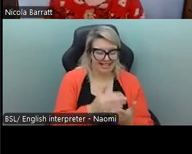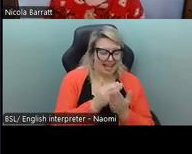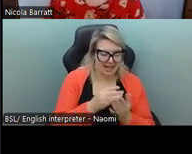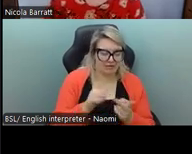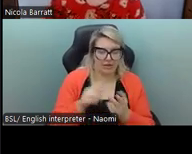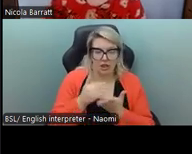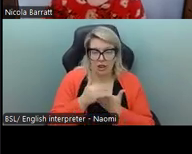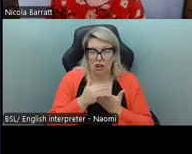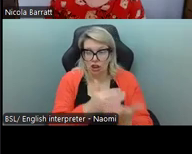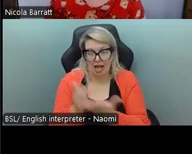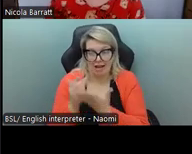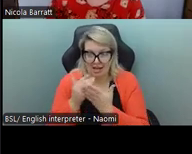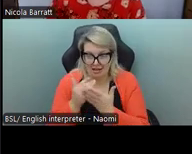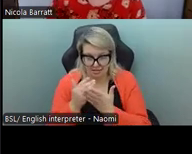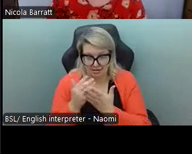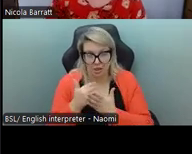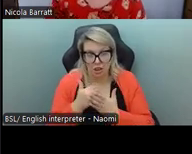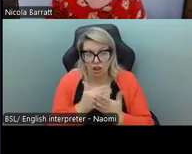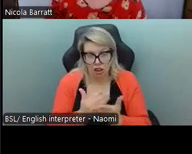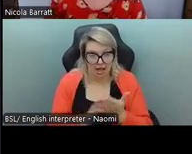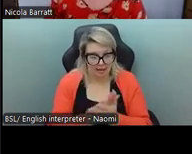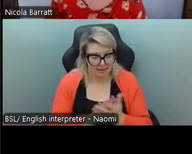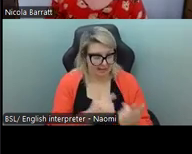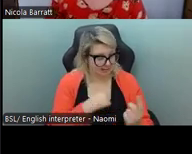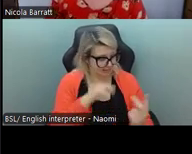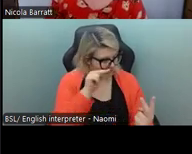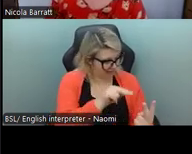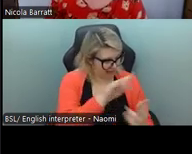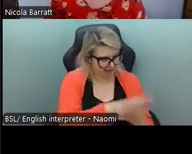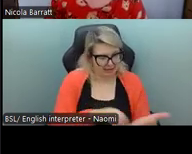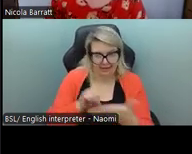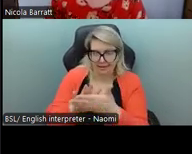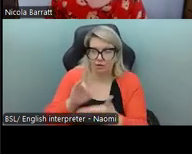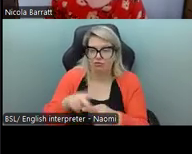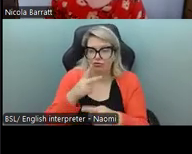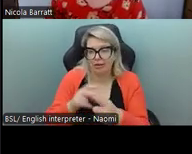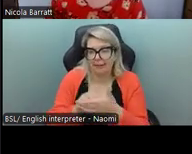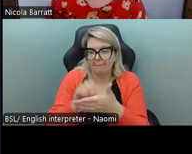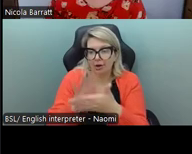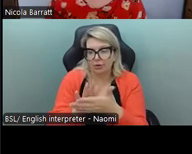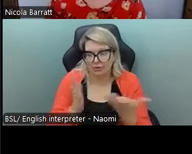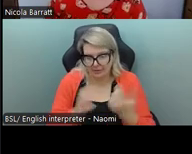Shares are how many people reposted your post on LinkedIn. You have two options,